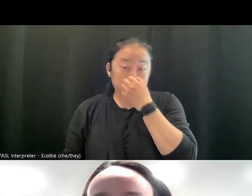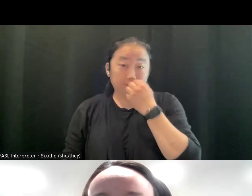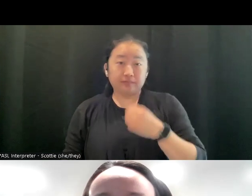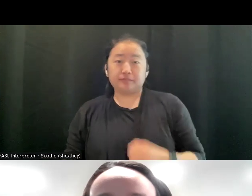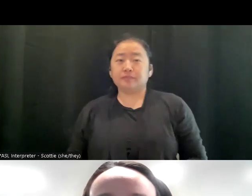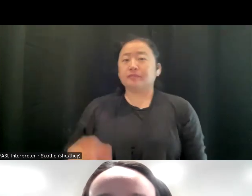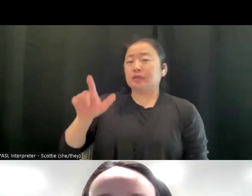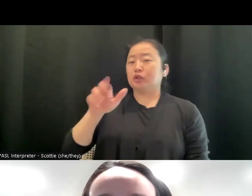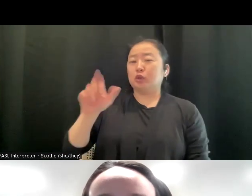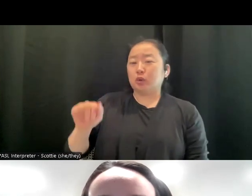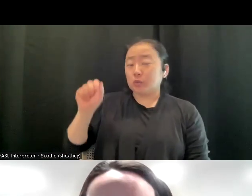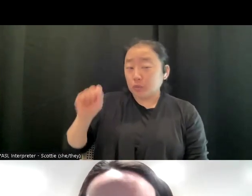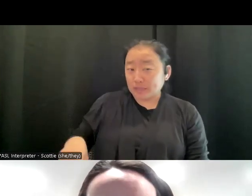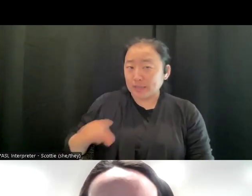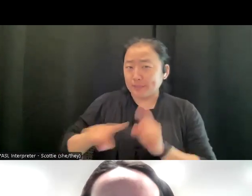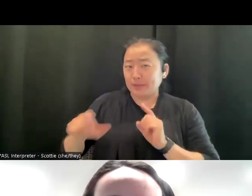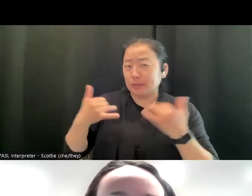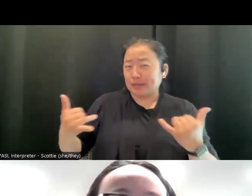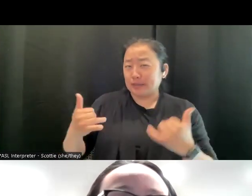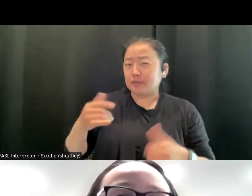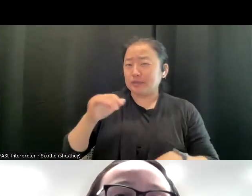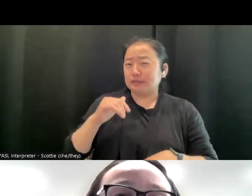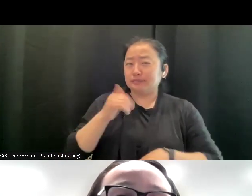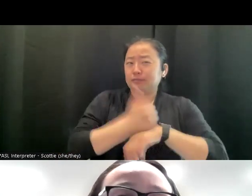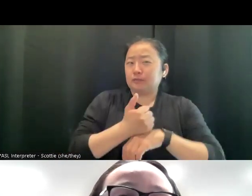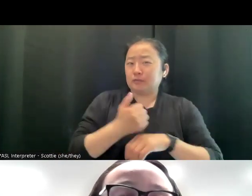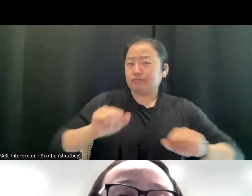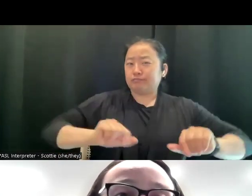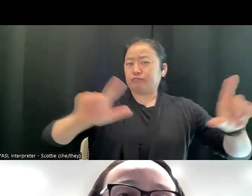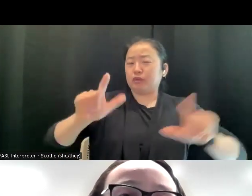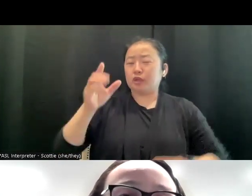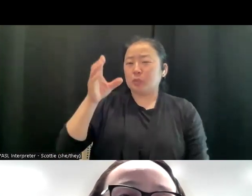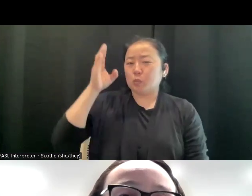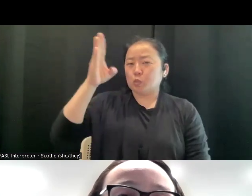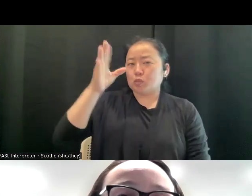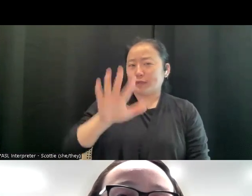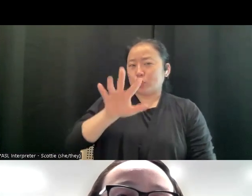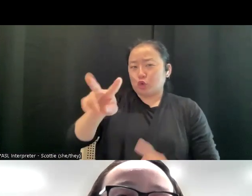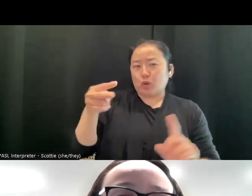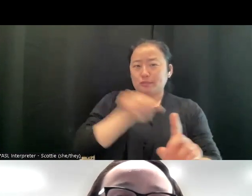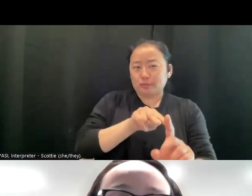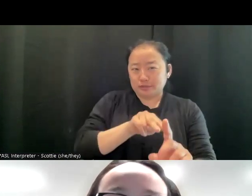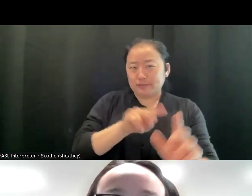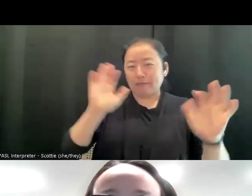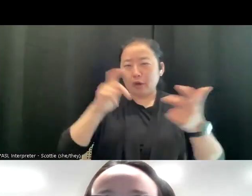We are seeing it in the presenter mode versus the single slides, if you'd prefer to have that.